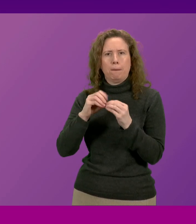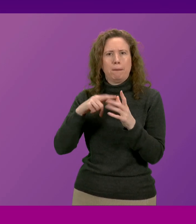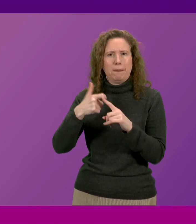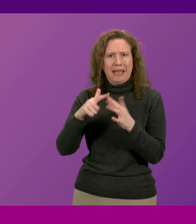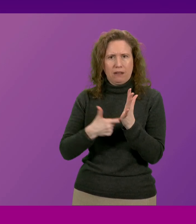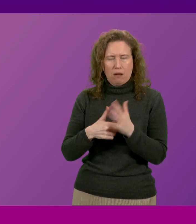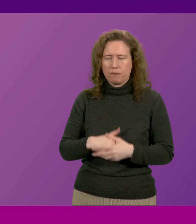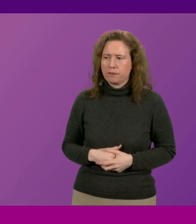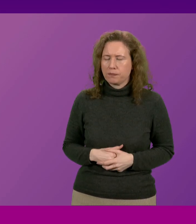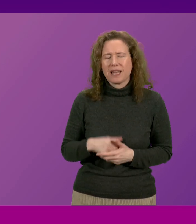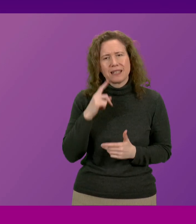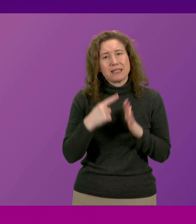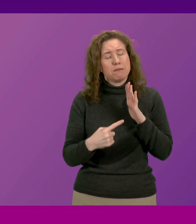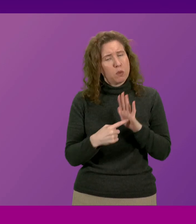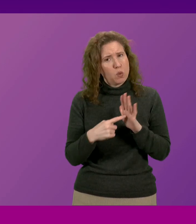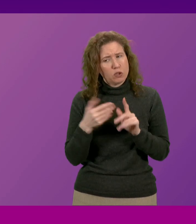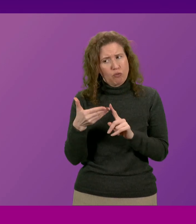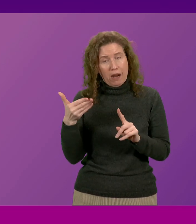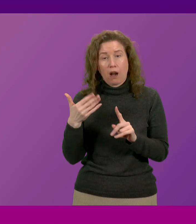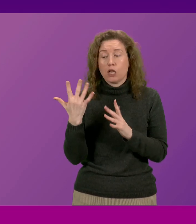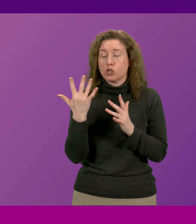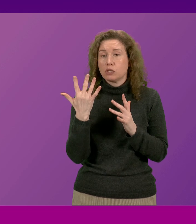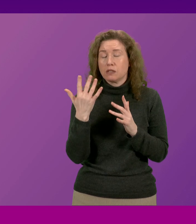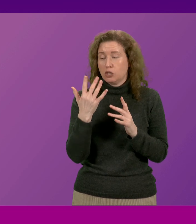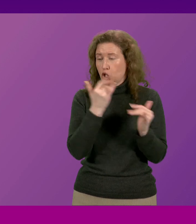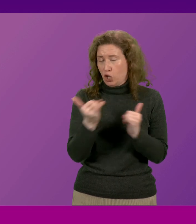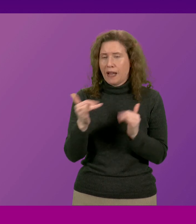It is important to recognise that, in the survey that Michelle Thomson referred to,